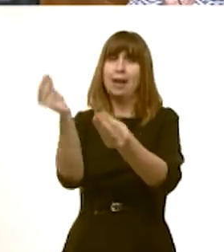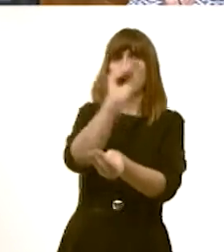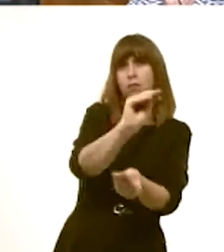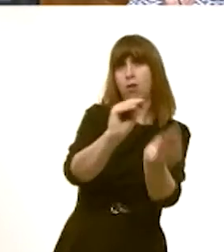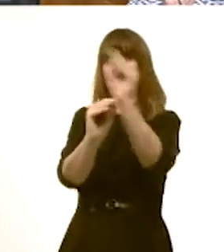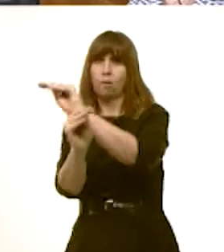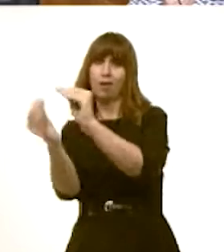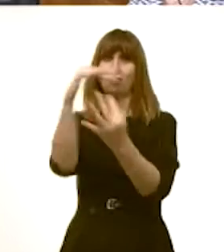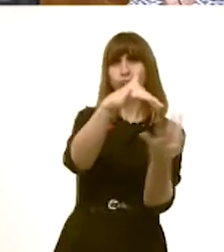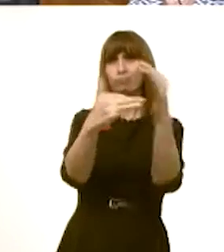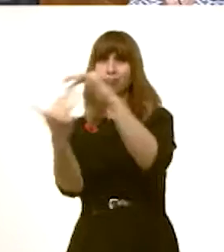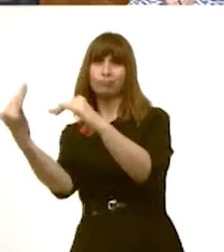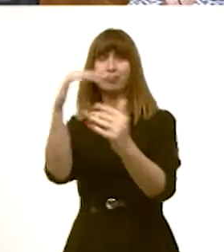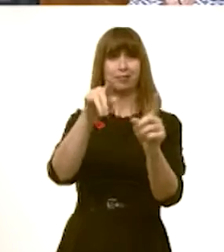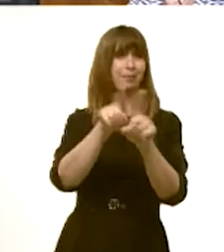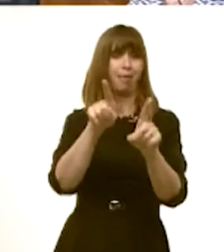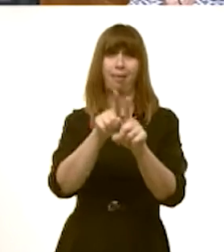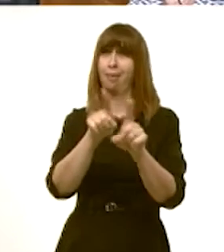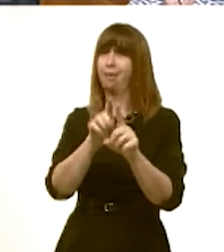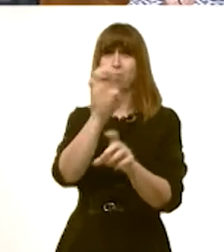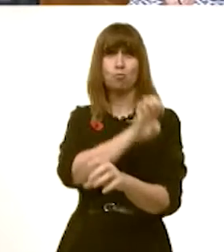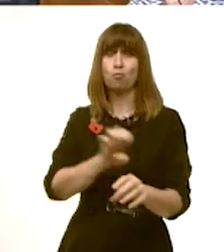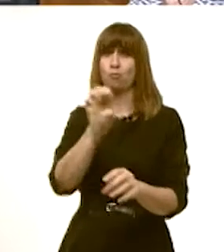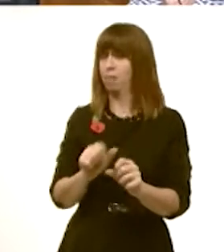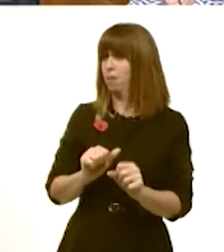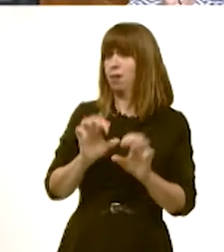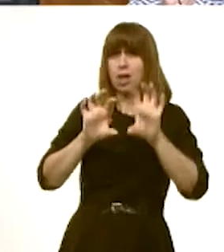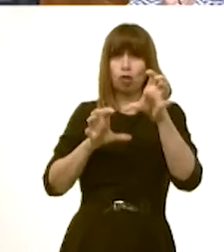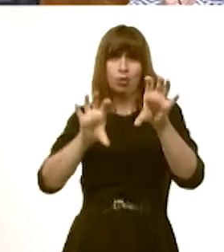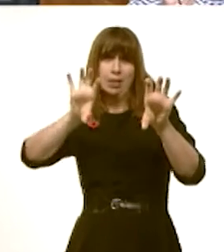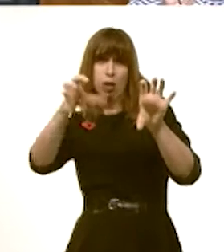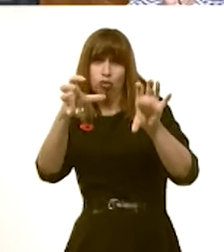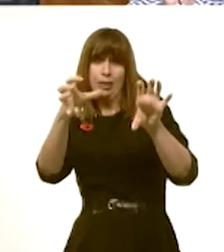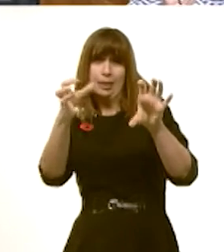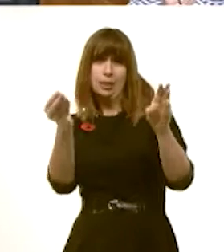normal in many other countries in Europe, and that is something that we seek to facilitate